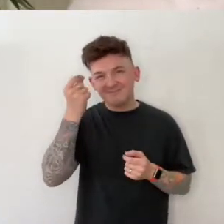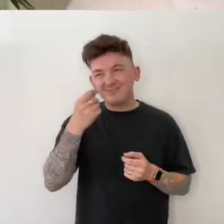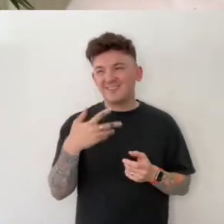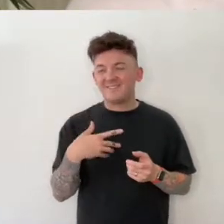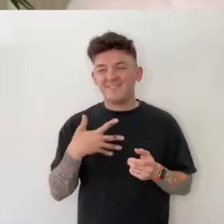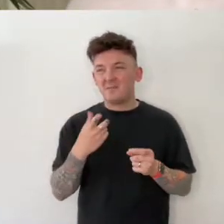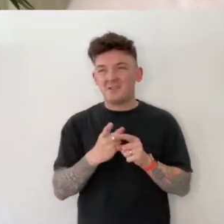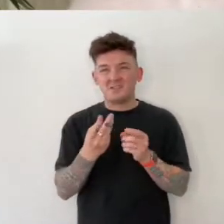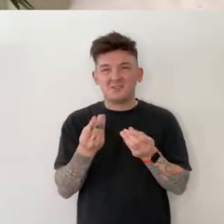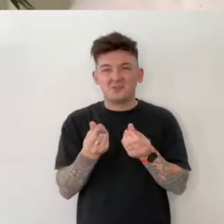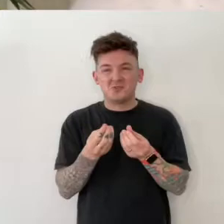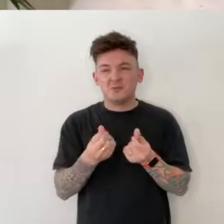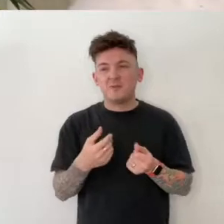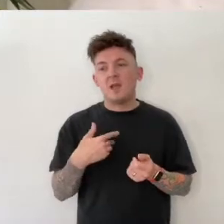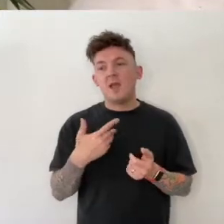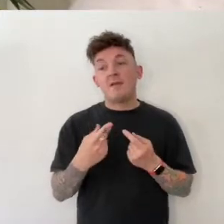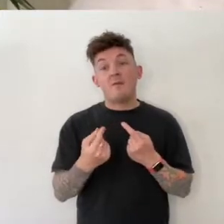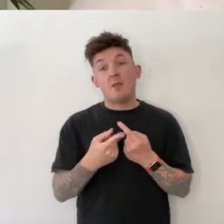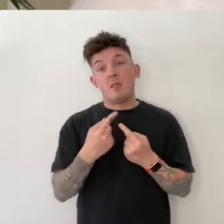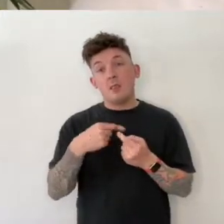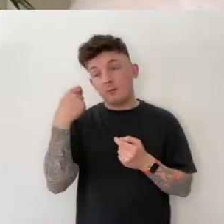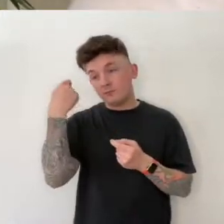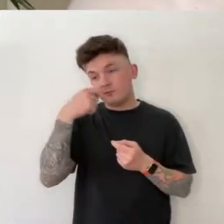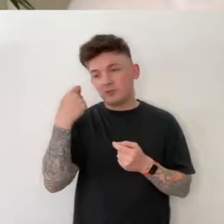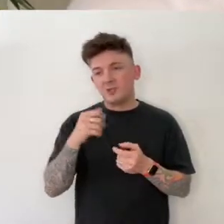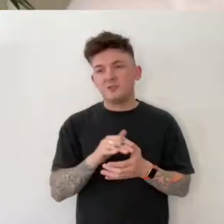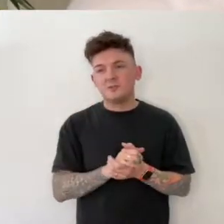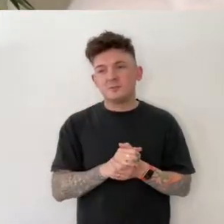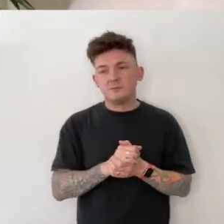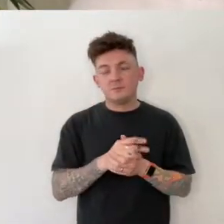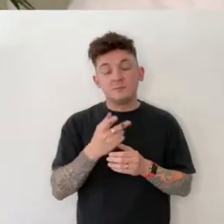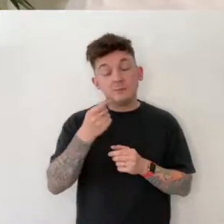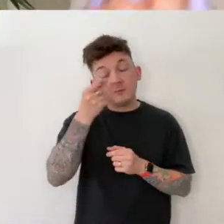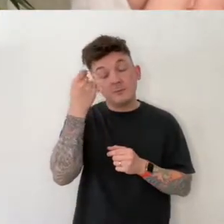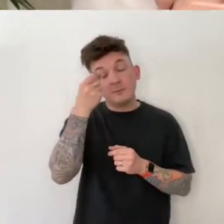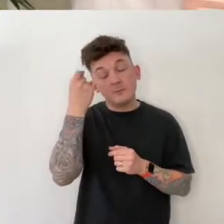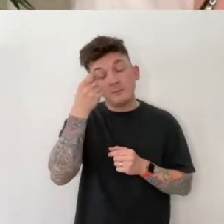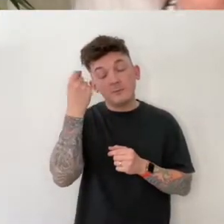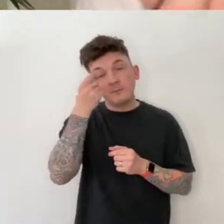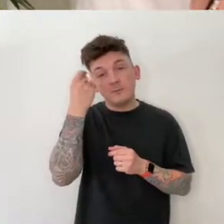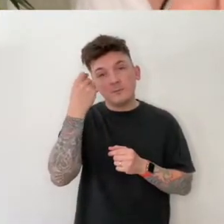i tend to have a little bit of another brush and i just sort of stroke around and just